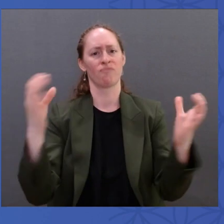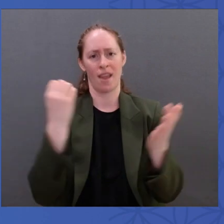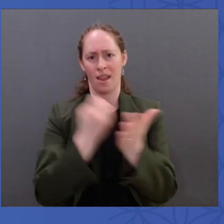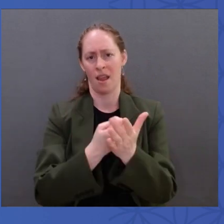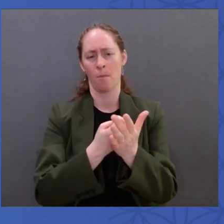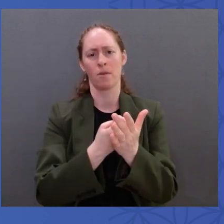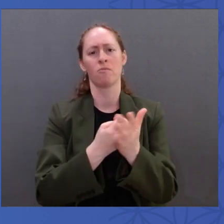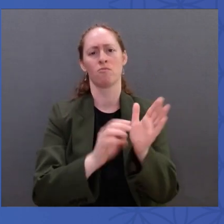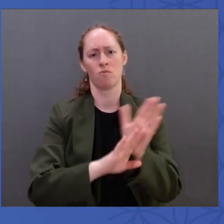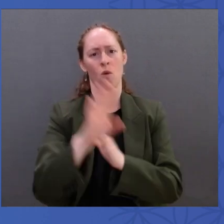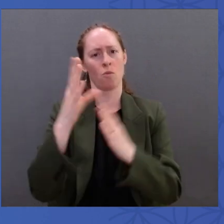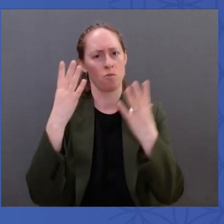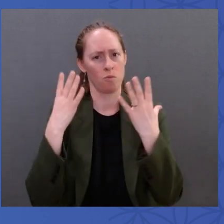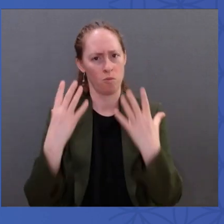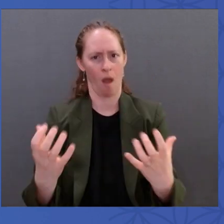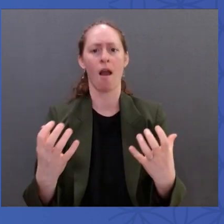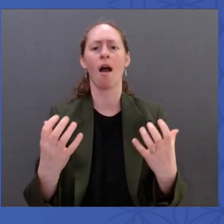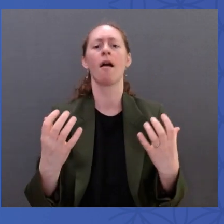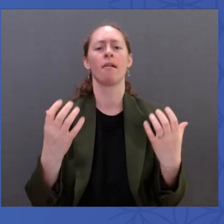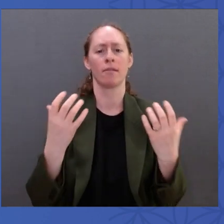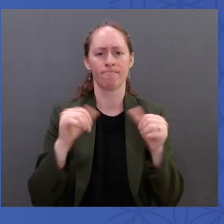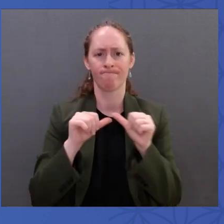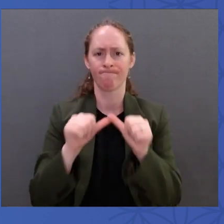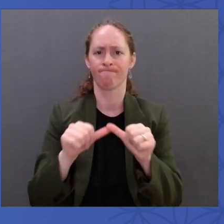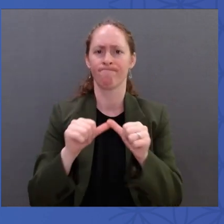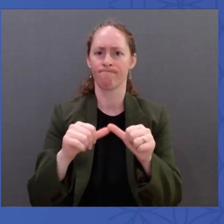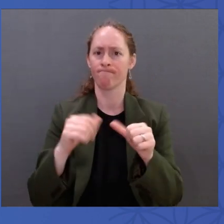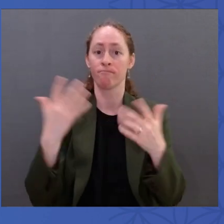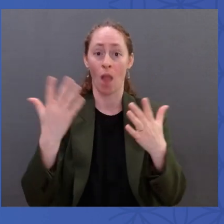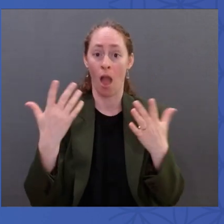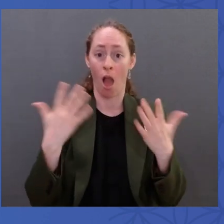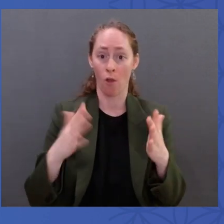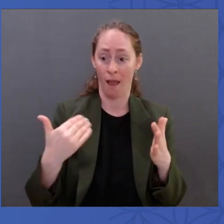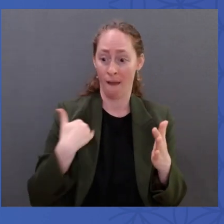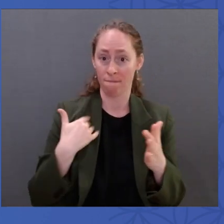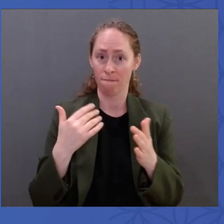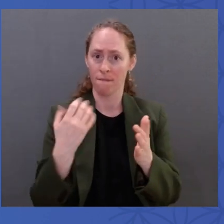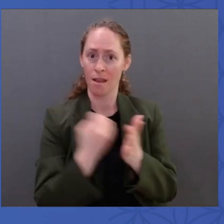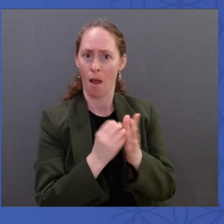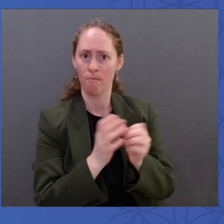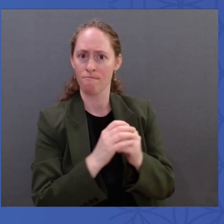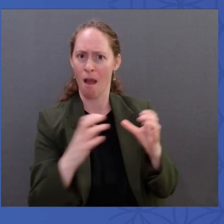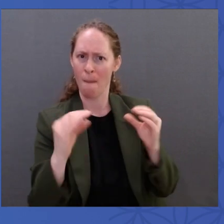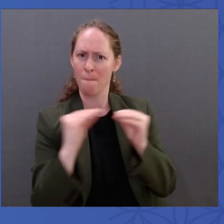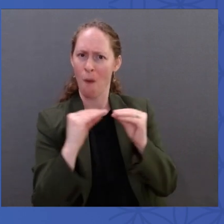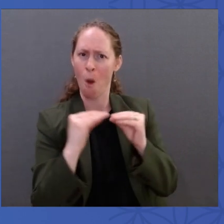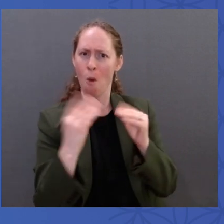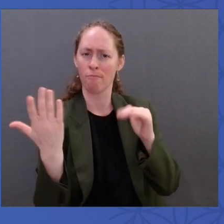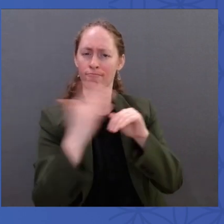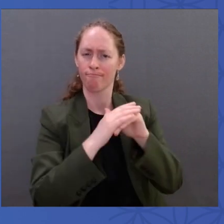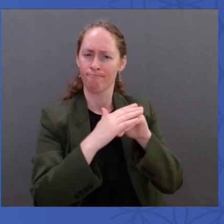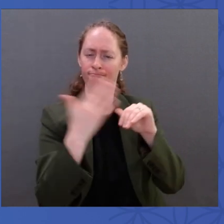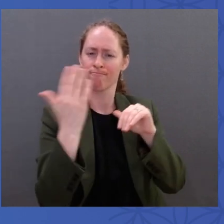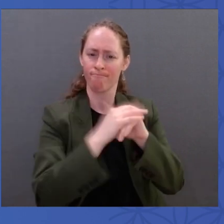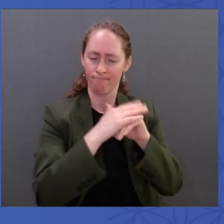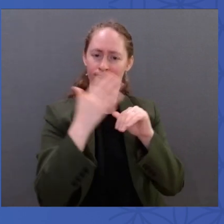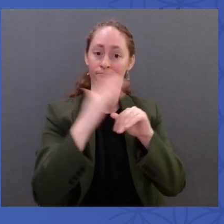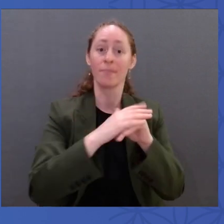and to do this along alongside sustainable growth, resilient supply chains and the skills, technology,